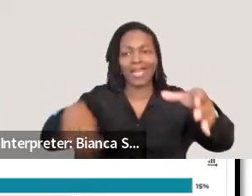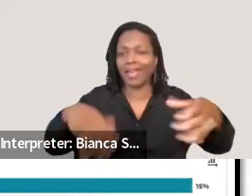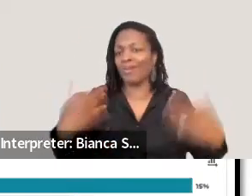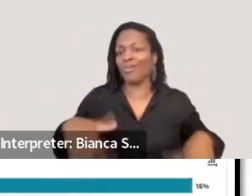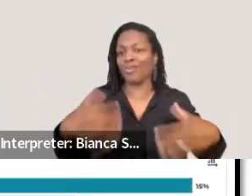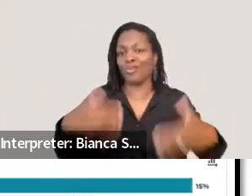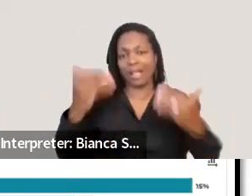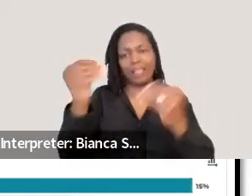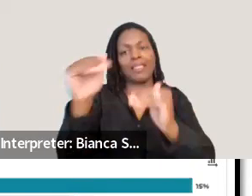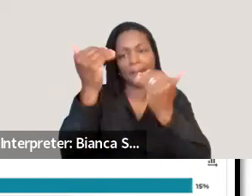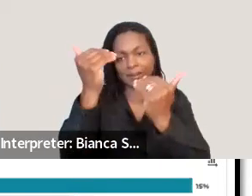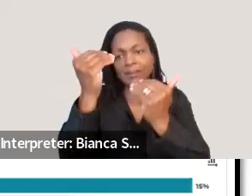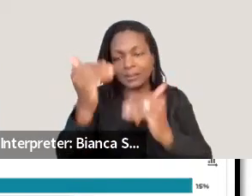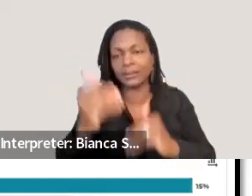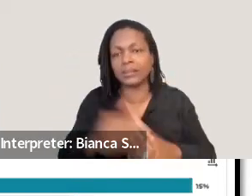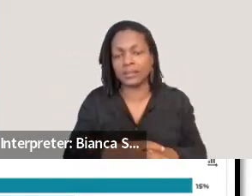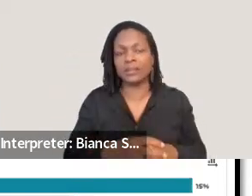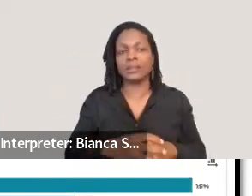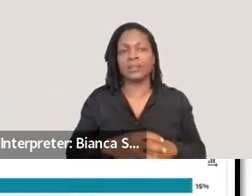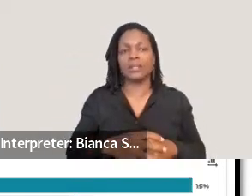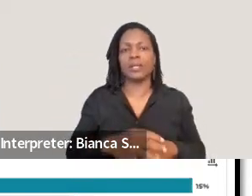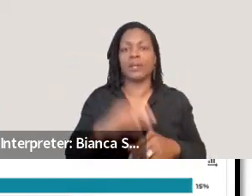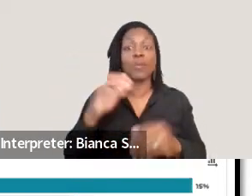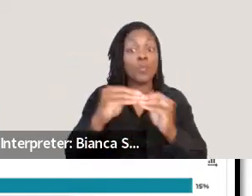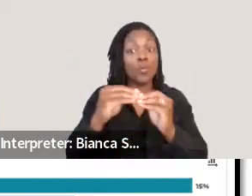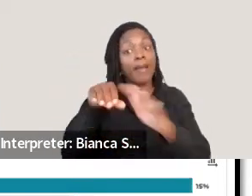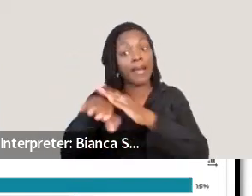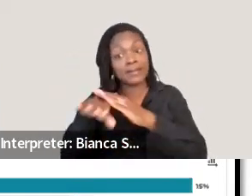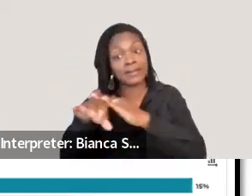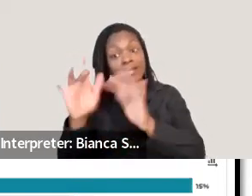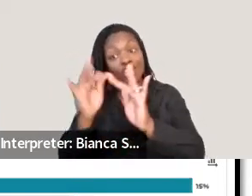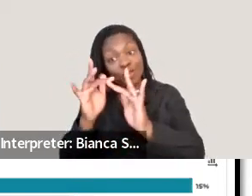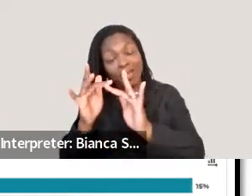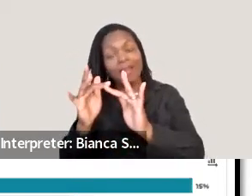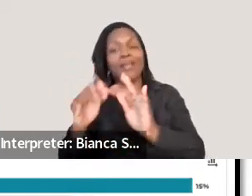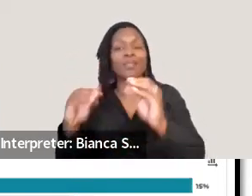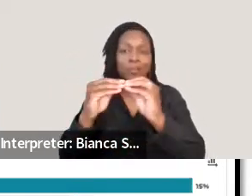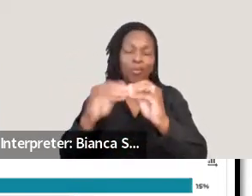That people have the better help out the better impacts health outcomes. So we have a map here that just shows.